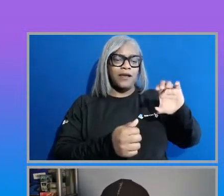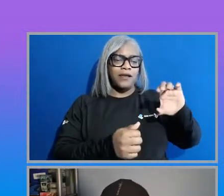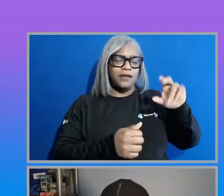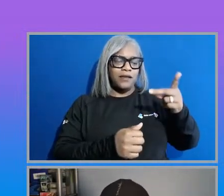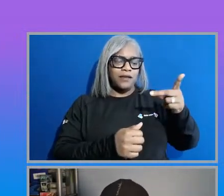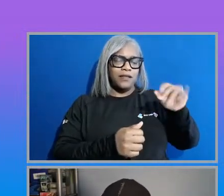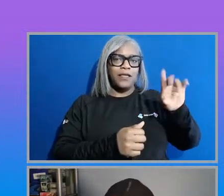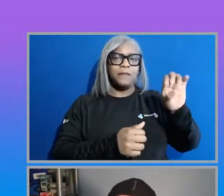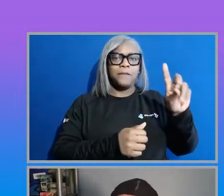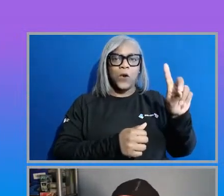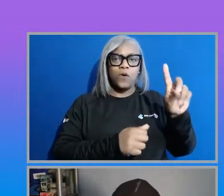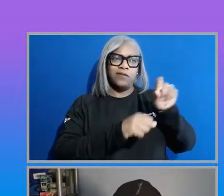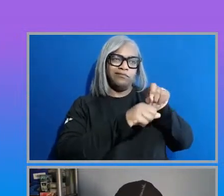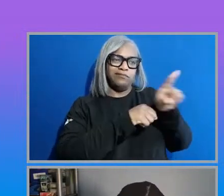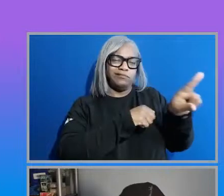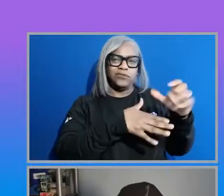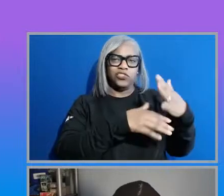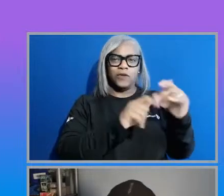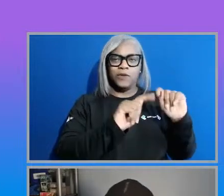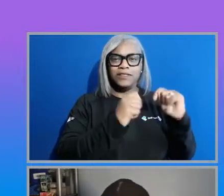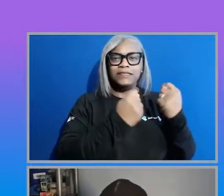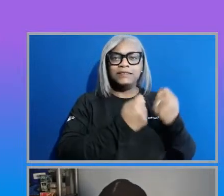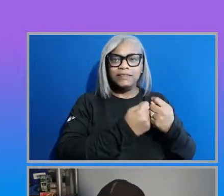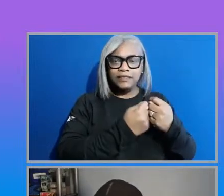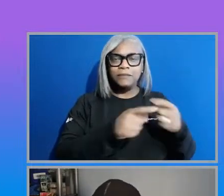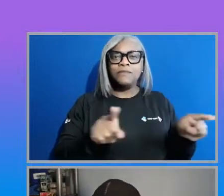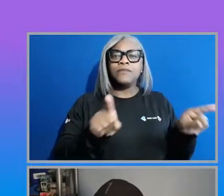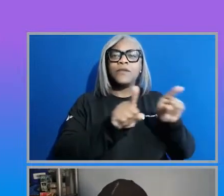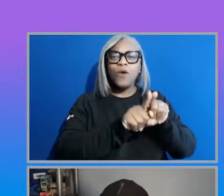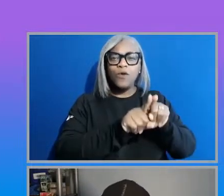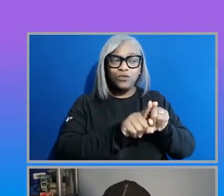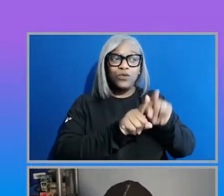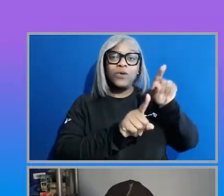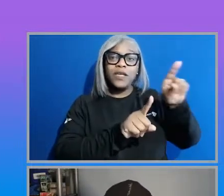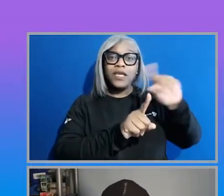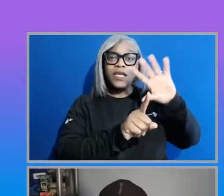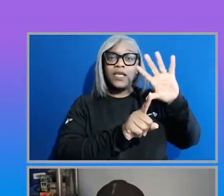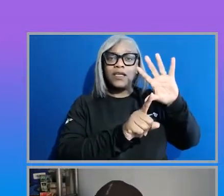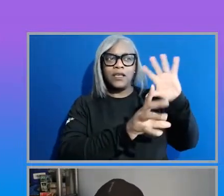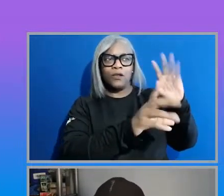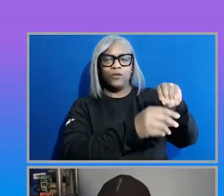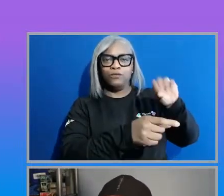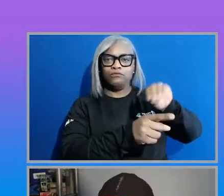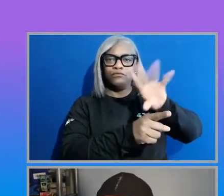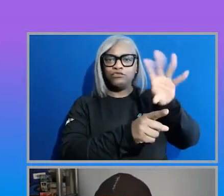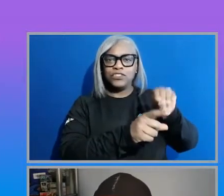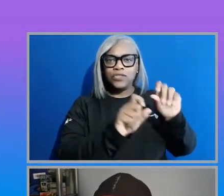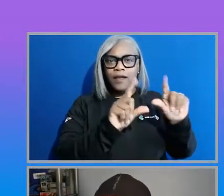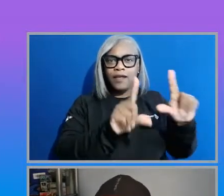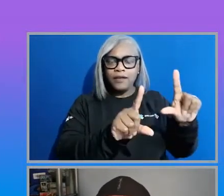clipboard. And I can share that with the rest of my team. That web page includes a screenshot, includes your CSS selectors,